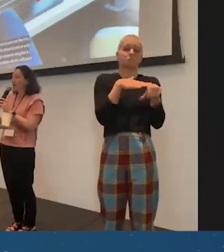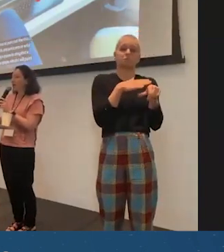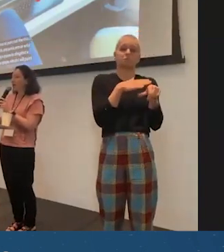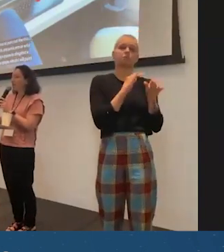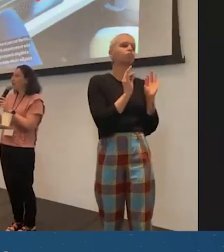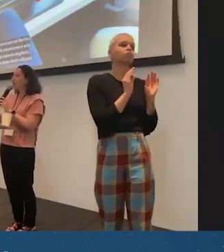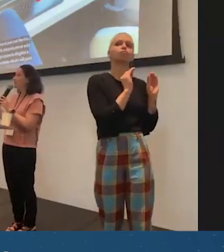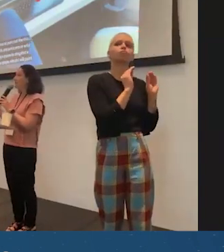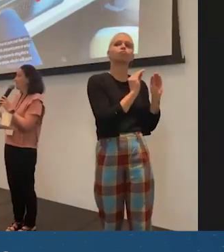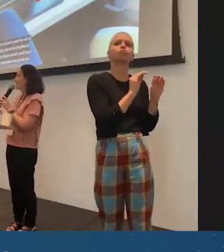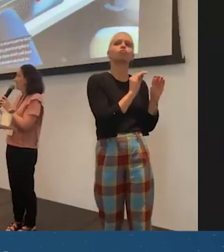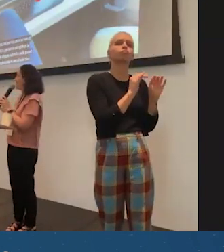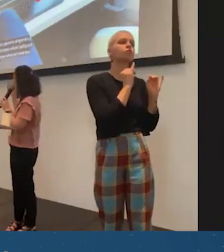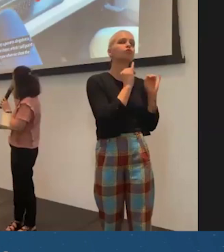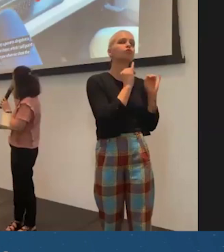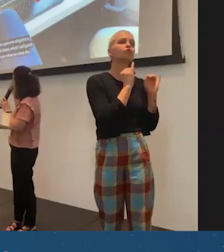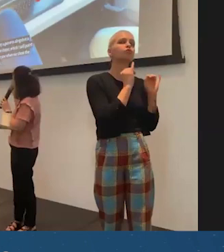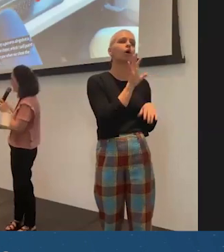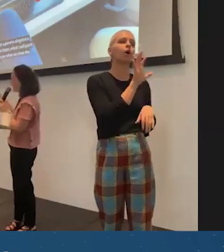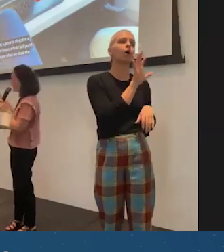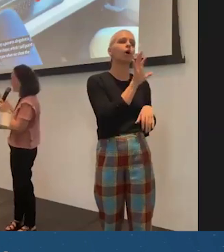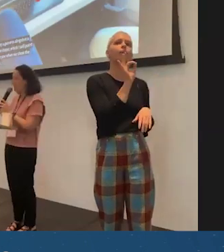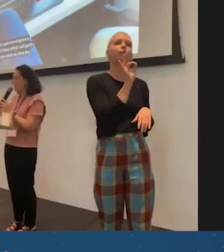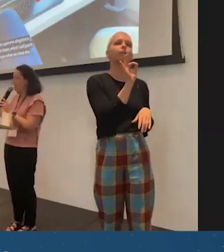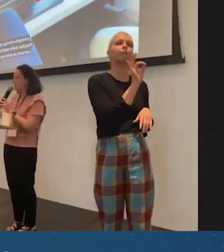And so you'll see that he's missing this hand,